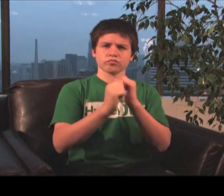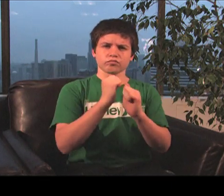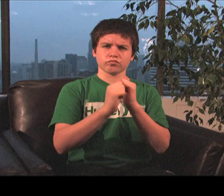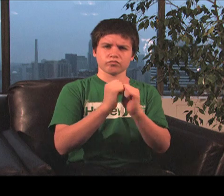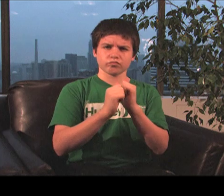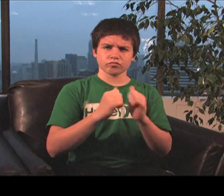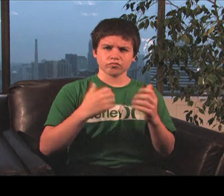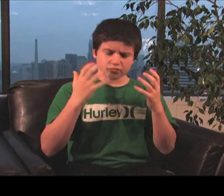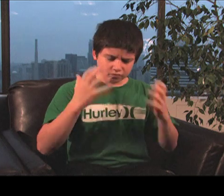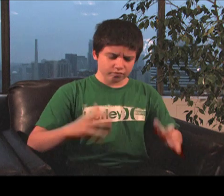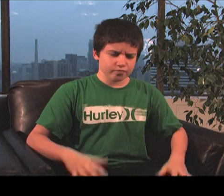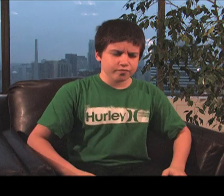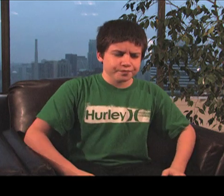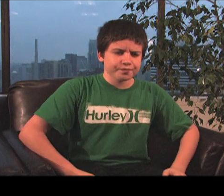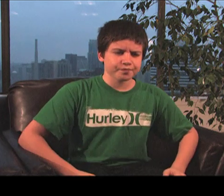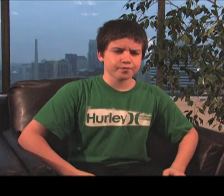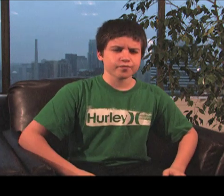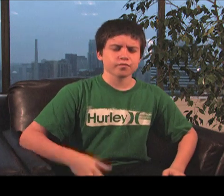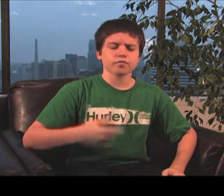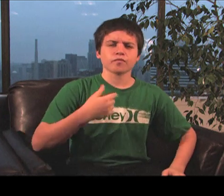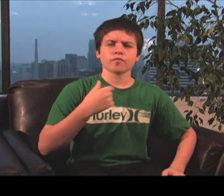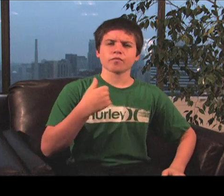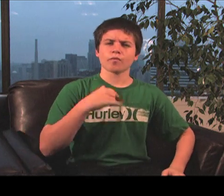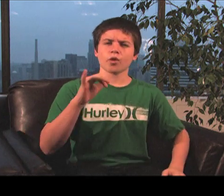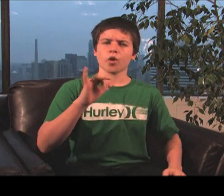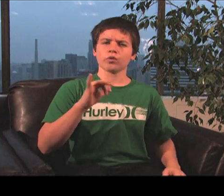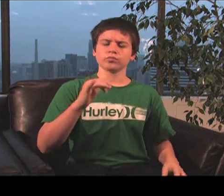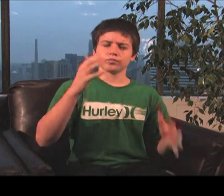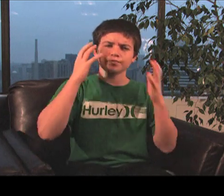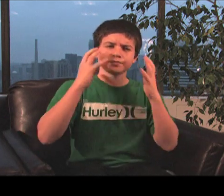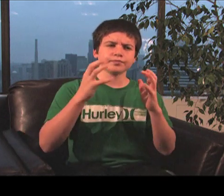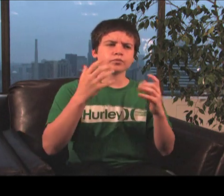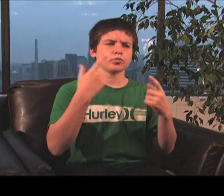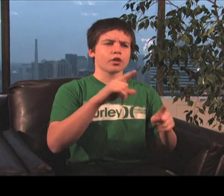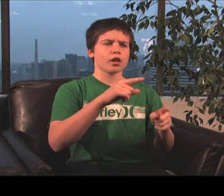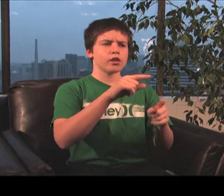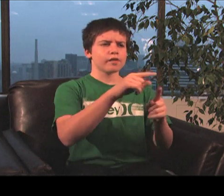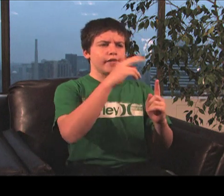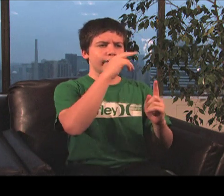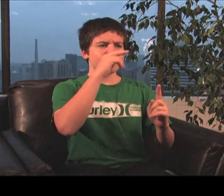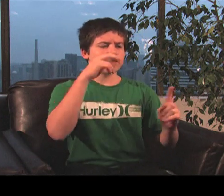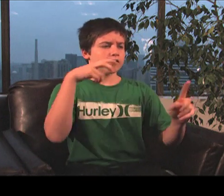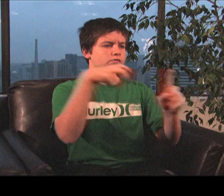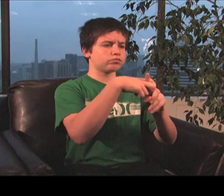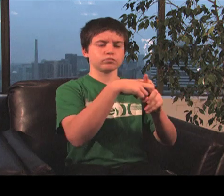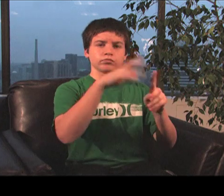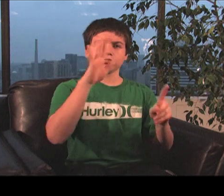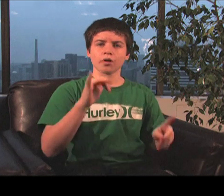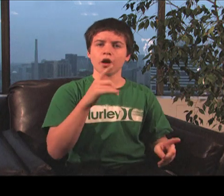I've been involved in sports from a very young age. All kinds of different sports.